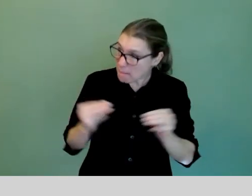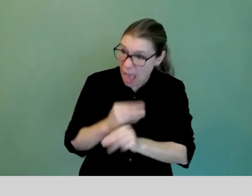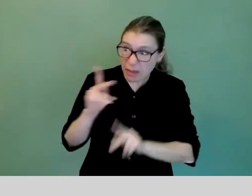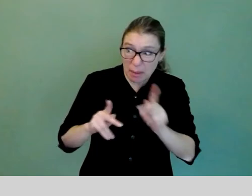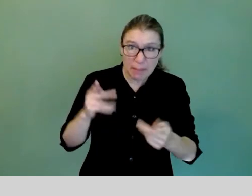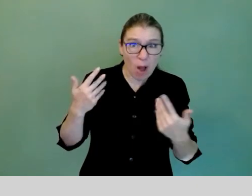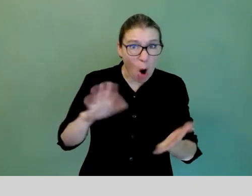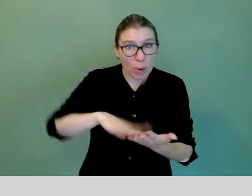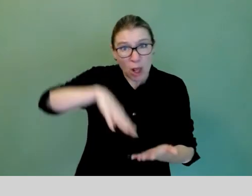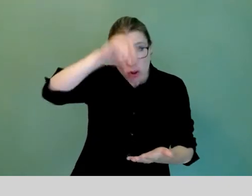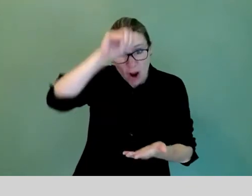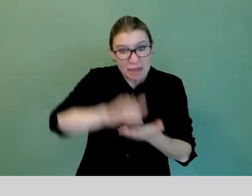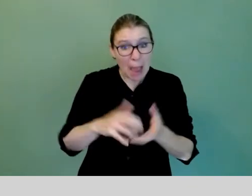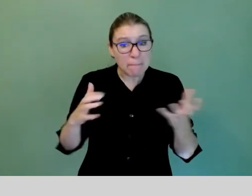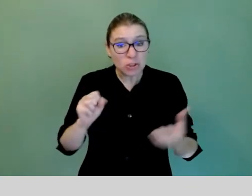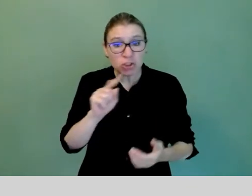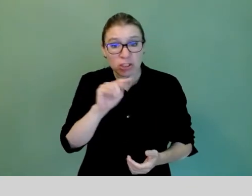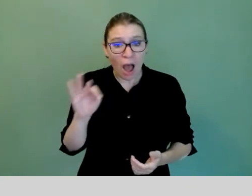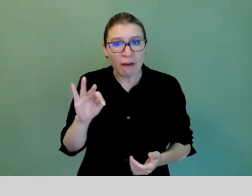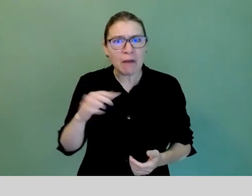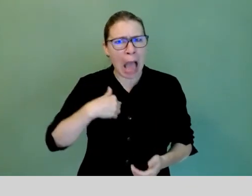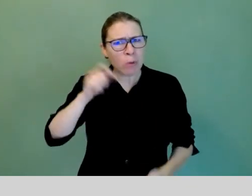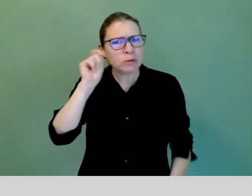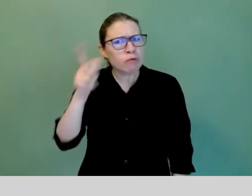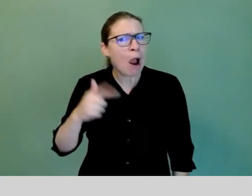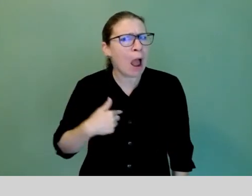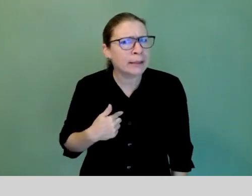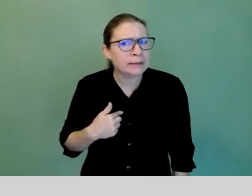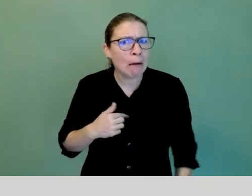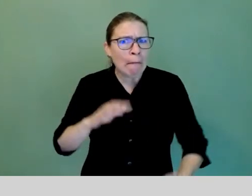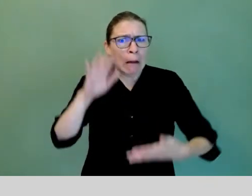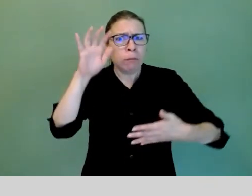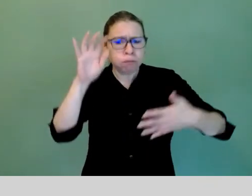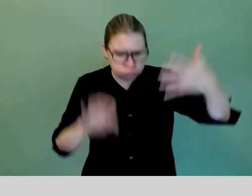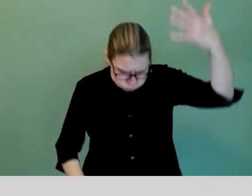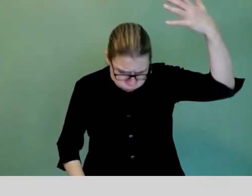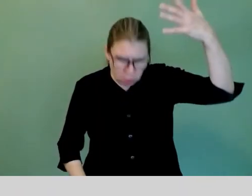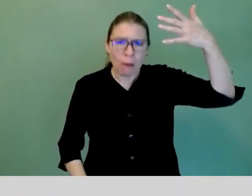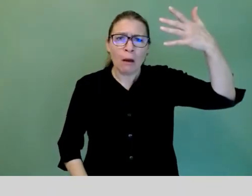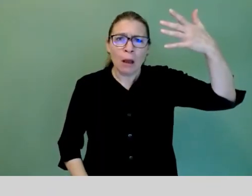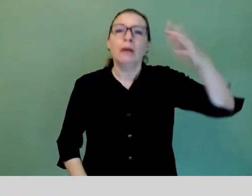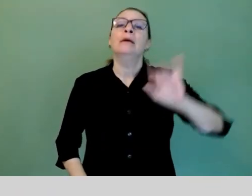It was a surprise to me. At this point, I realized I was going to have to implement